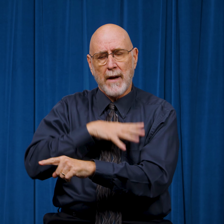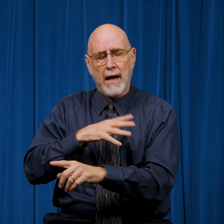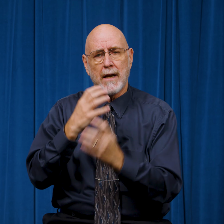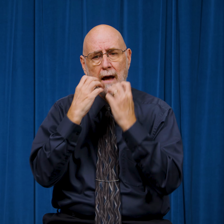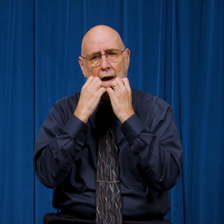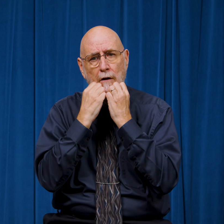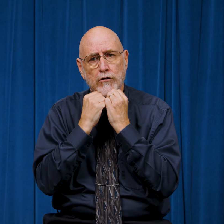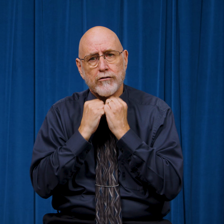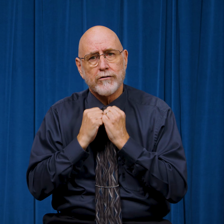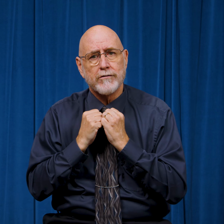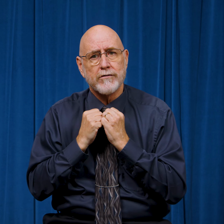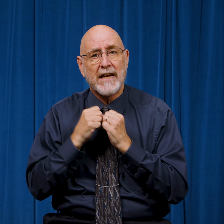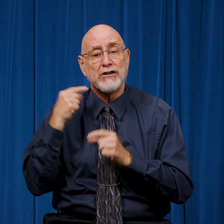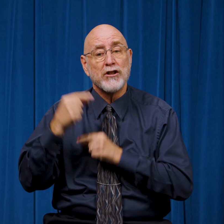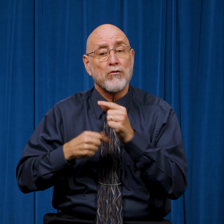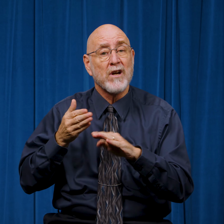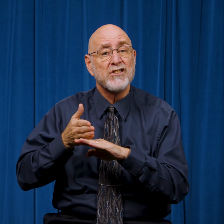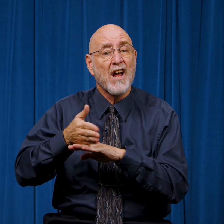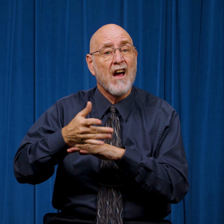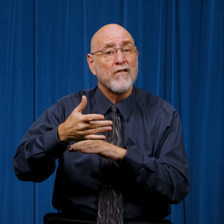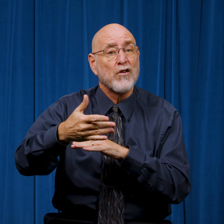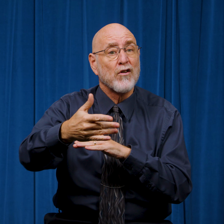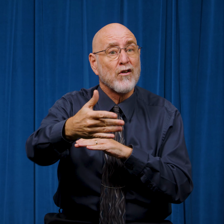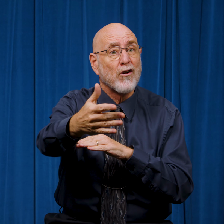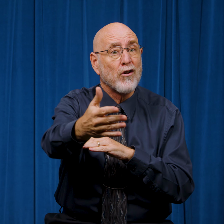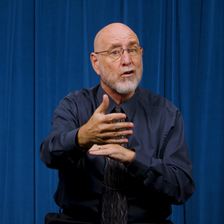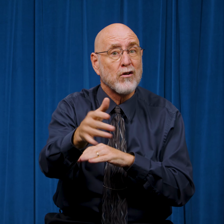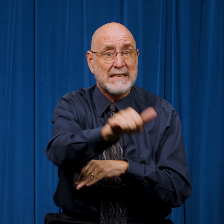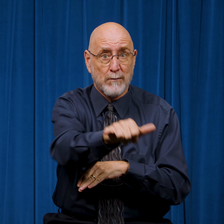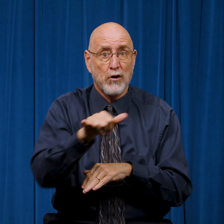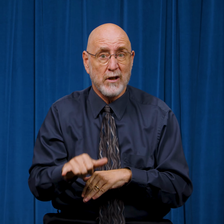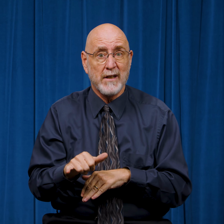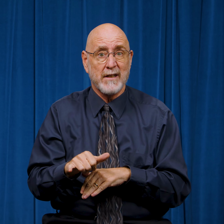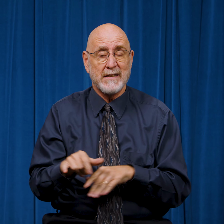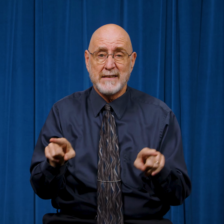and how generations since similarly hold that same honor.